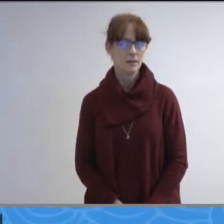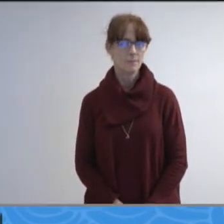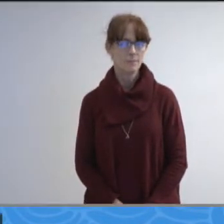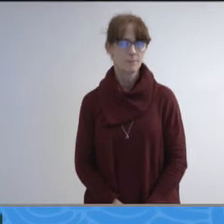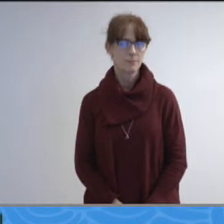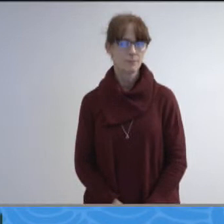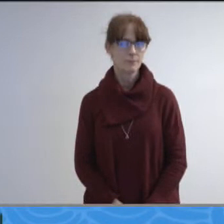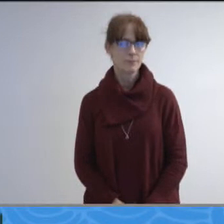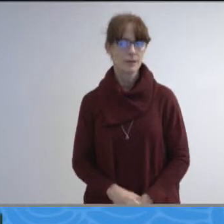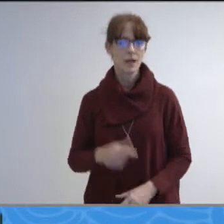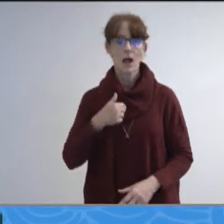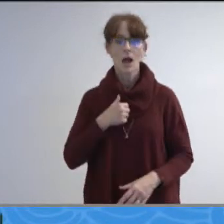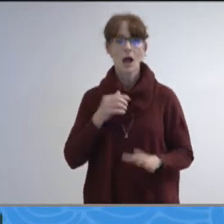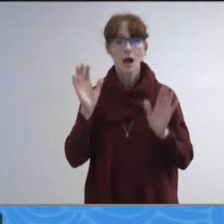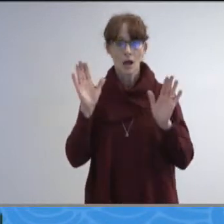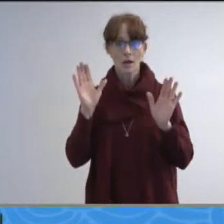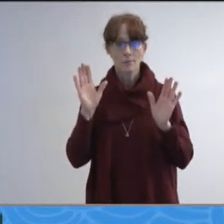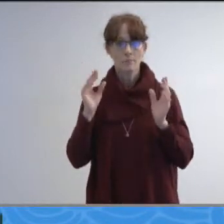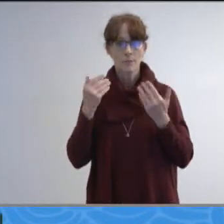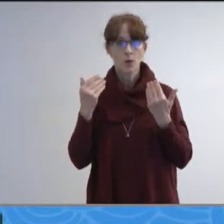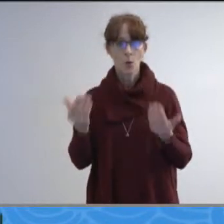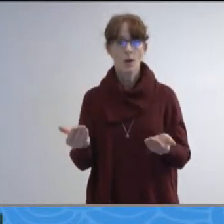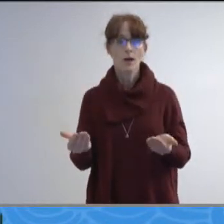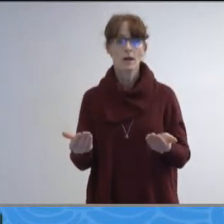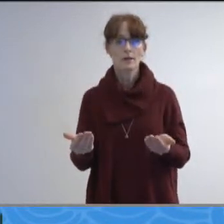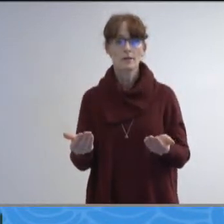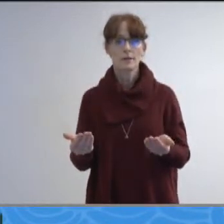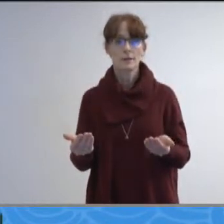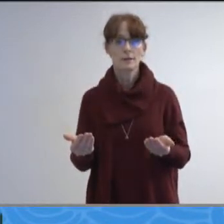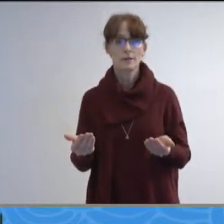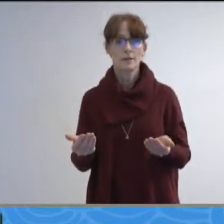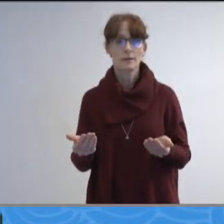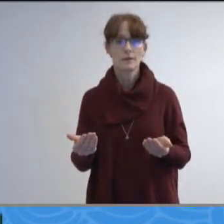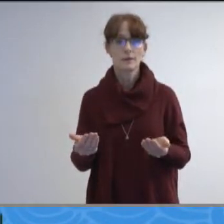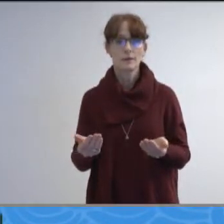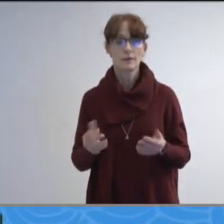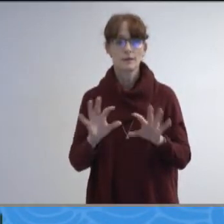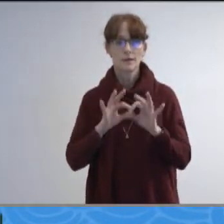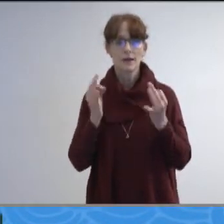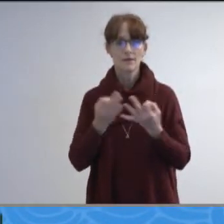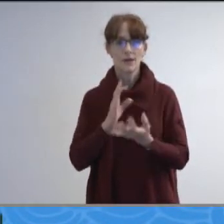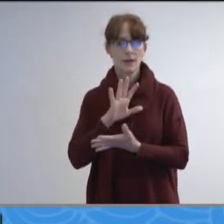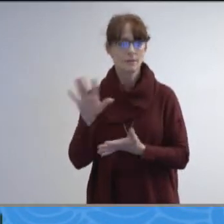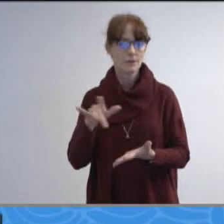Yeah, let me go ahead and jump into that Family Center resource.